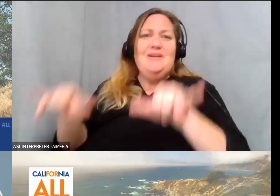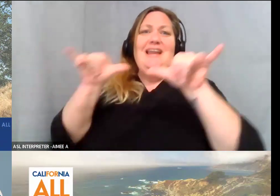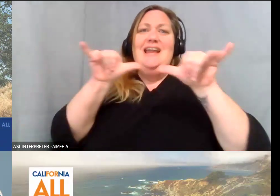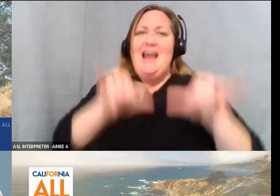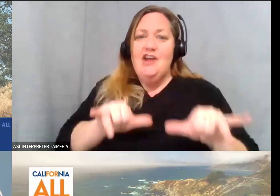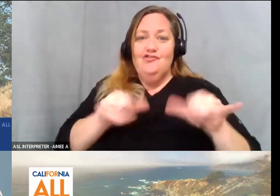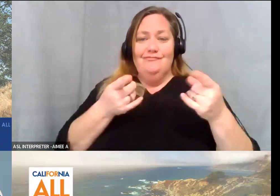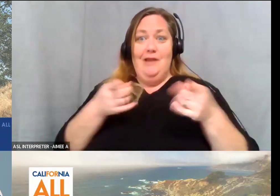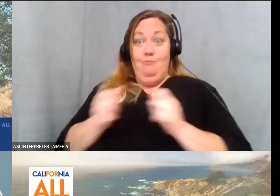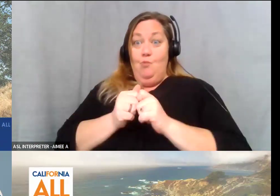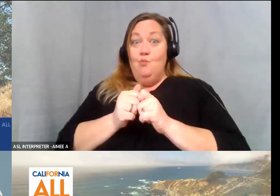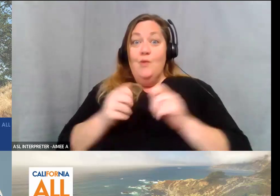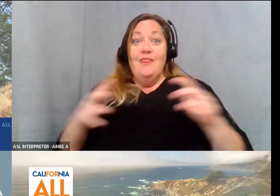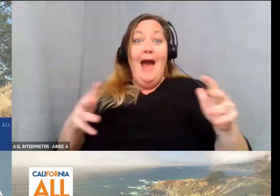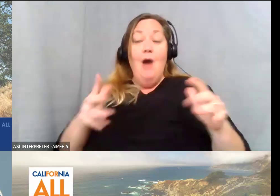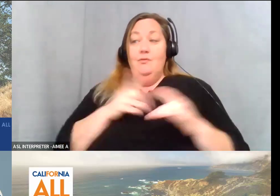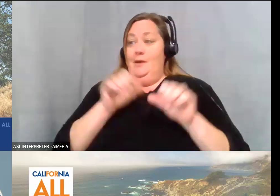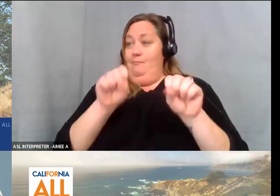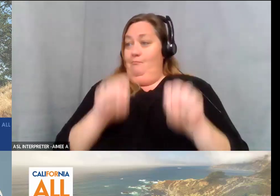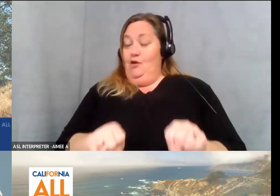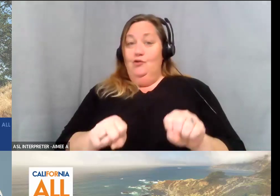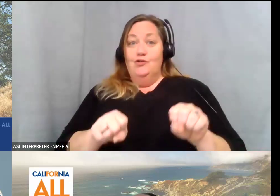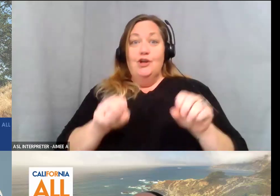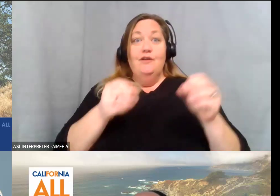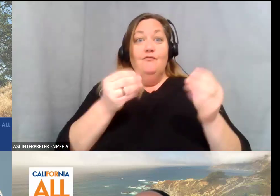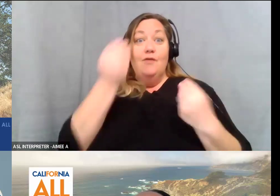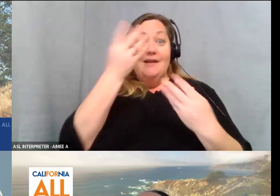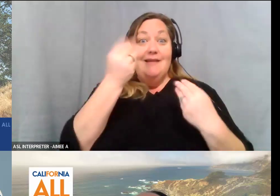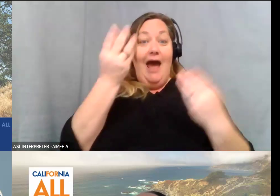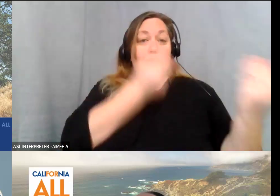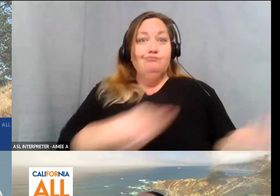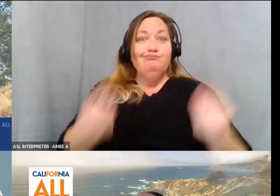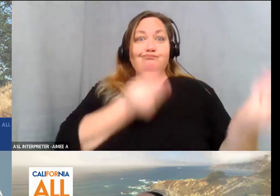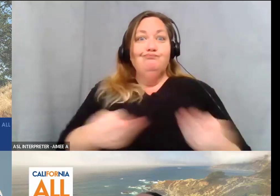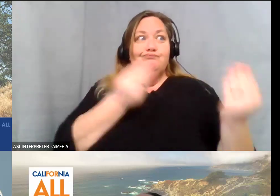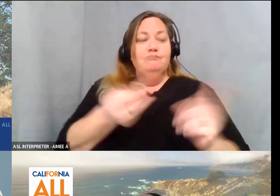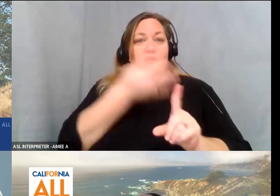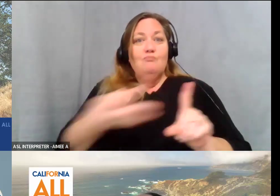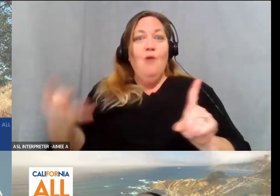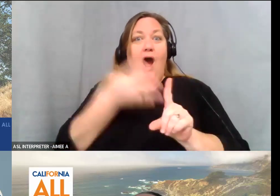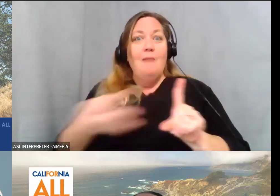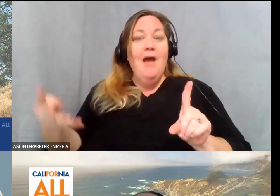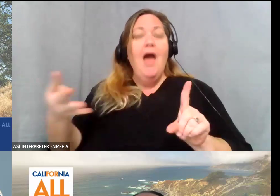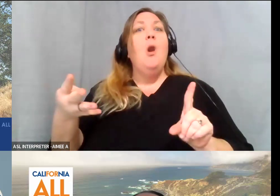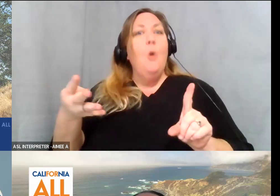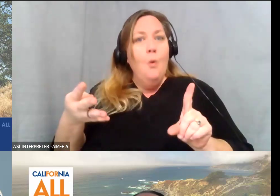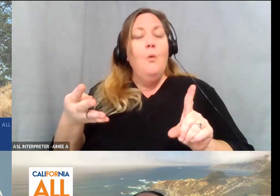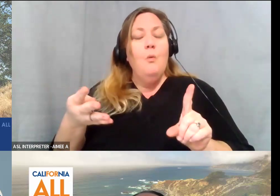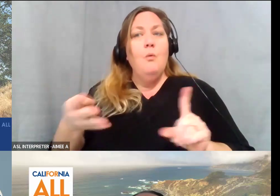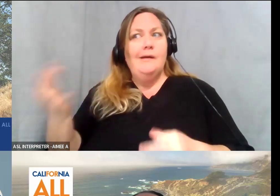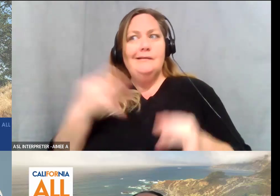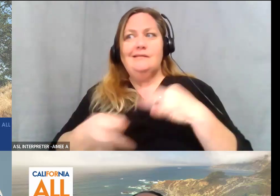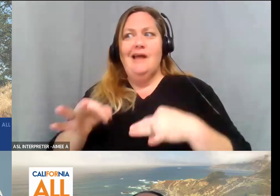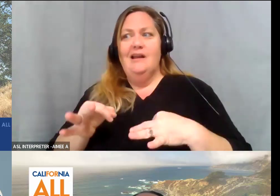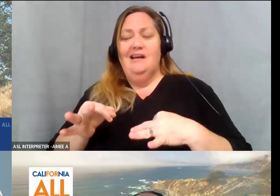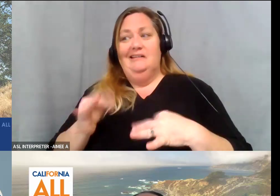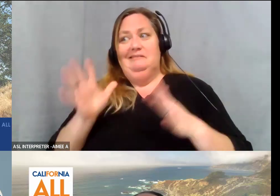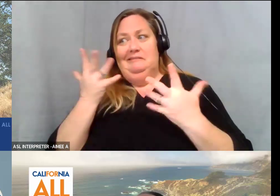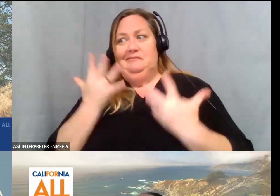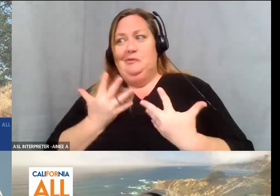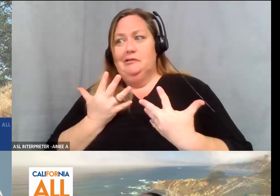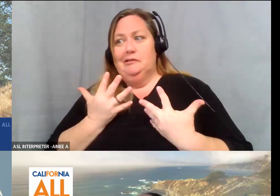because without the ability to move the data via broadband instead of what, unfortunately, is a